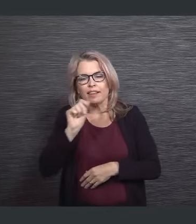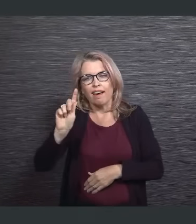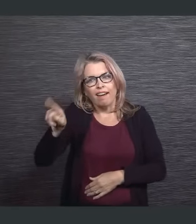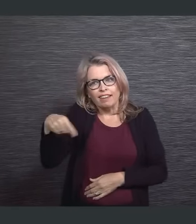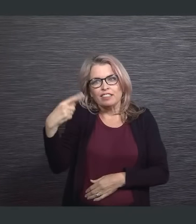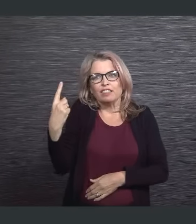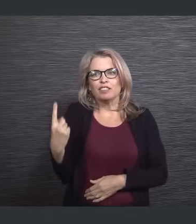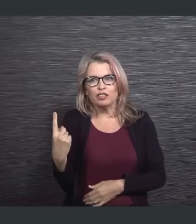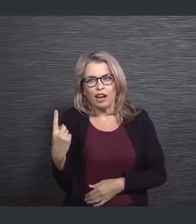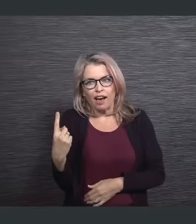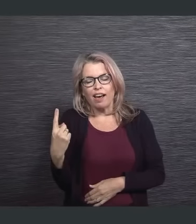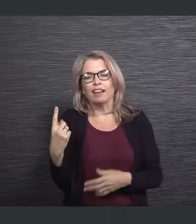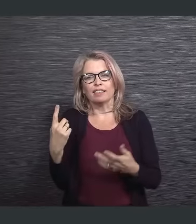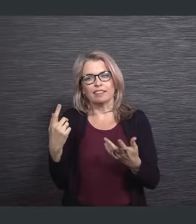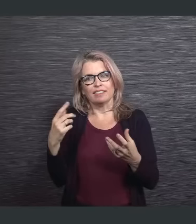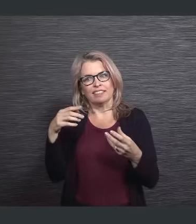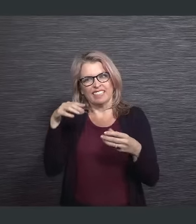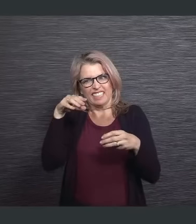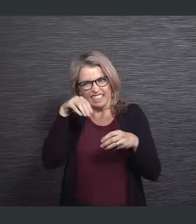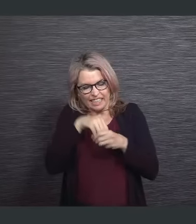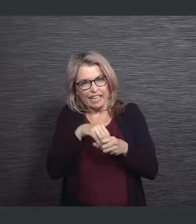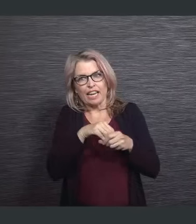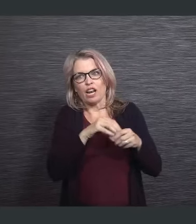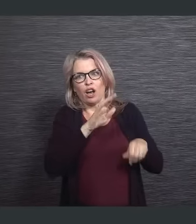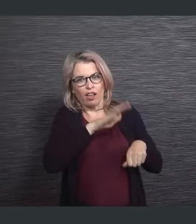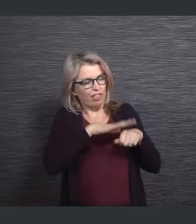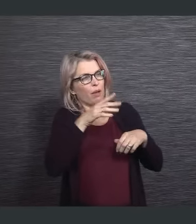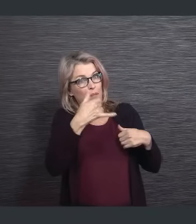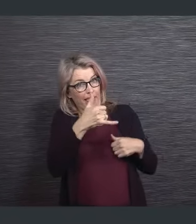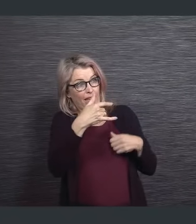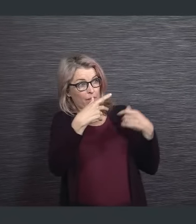platform but also in the real world.